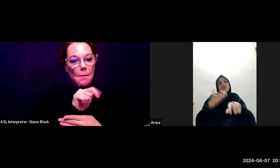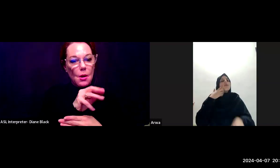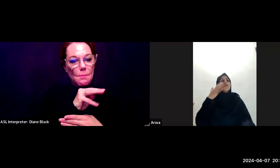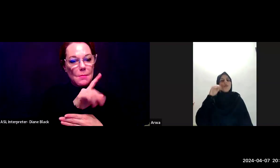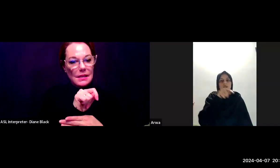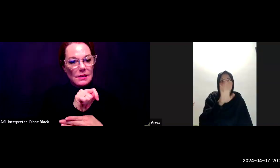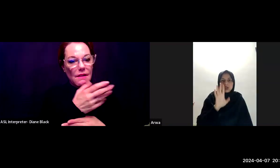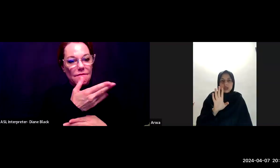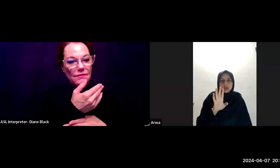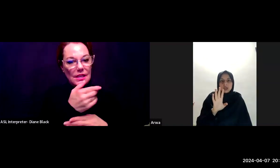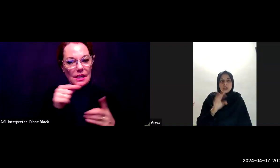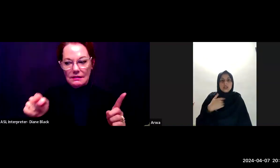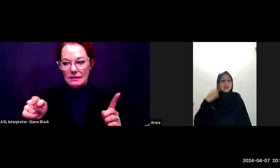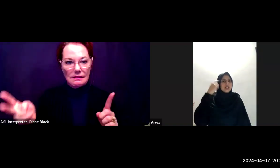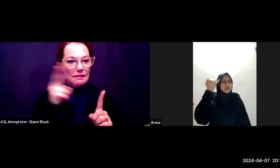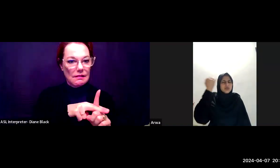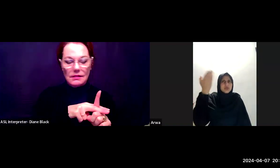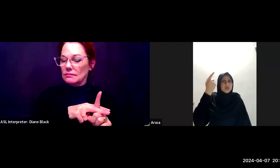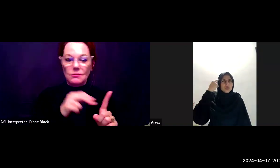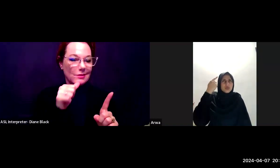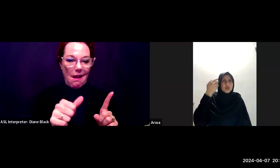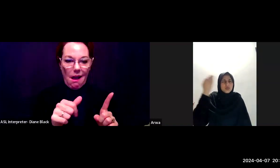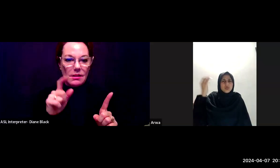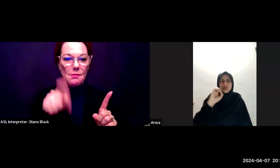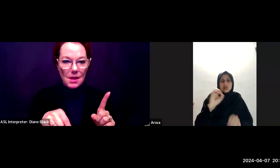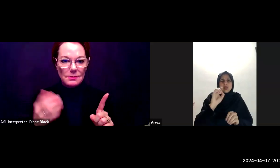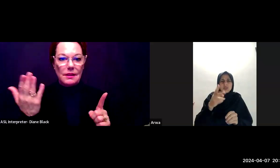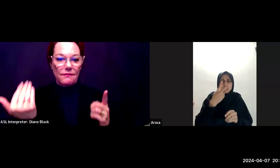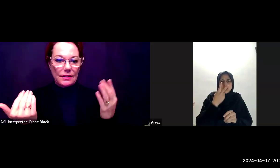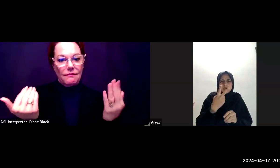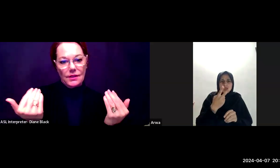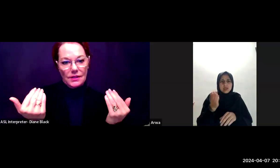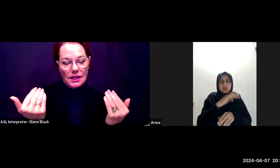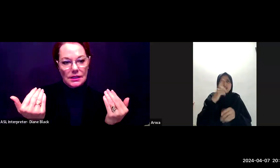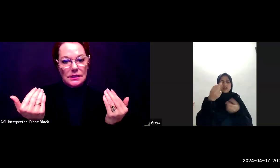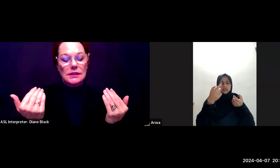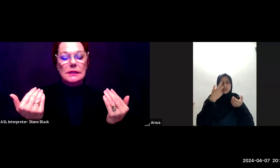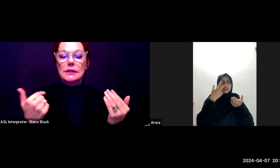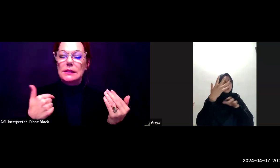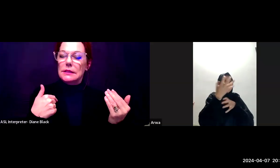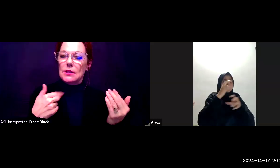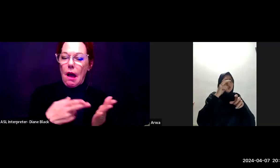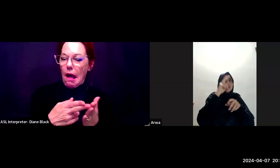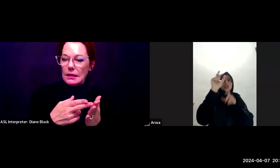therefore I don't know if anybody is attempting. I've been searching for this uh gene therapy in